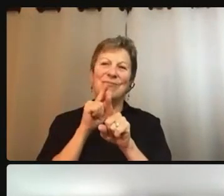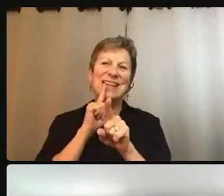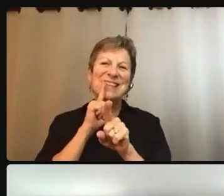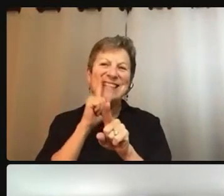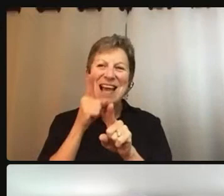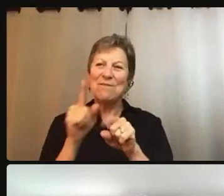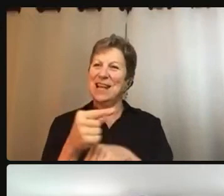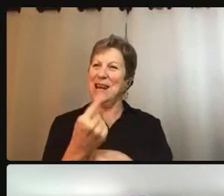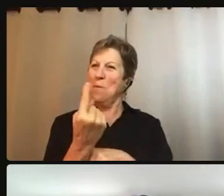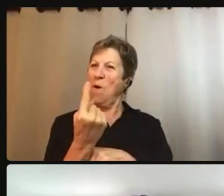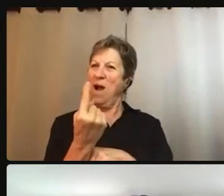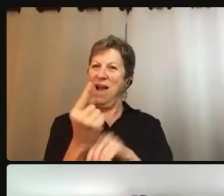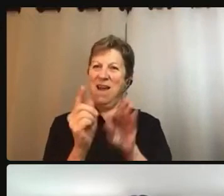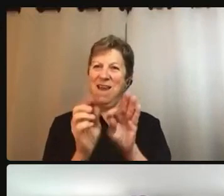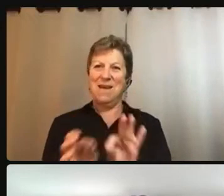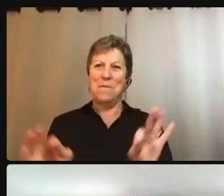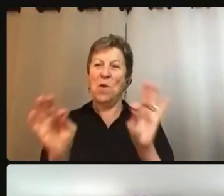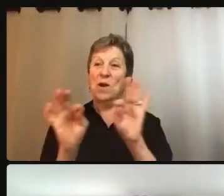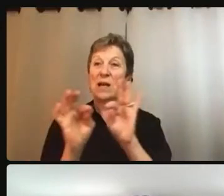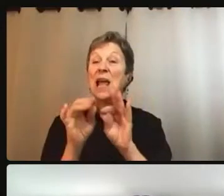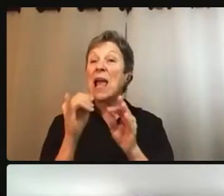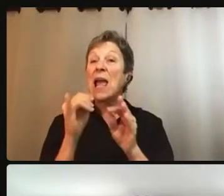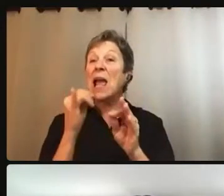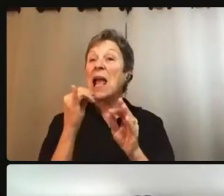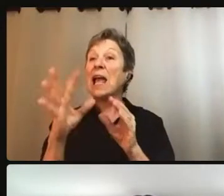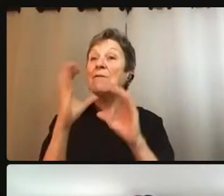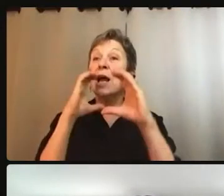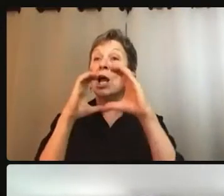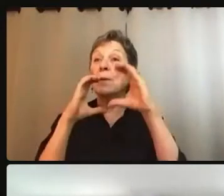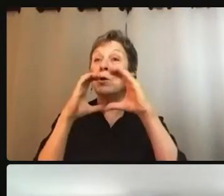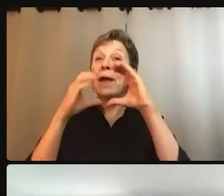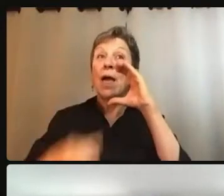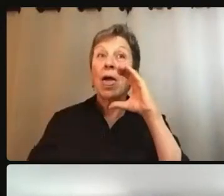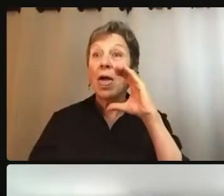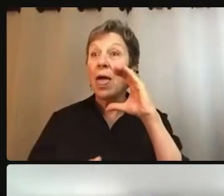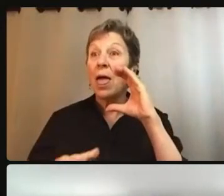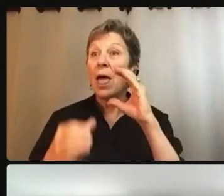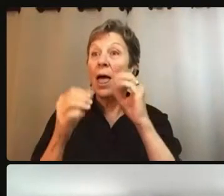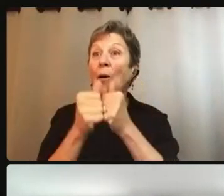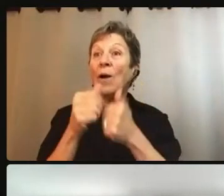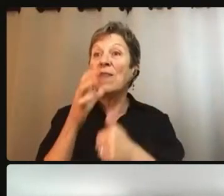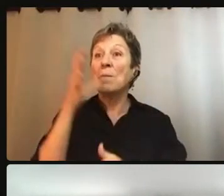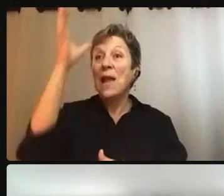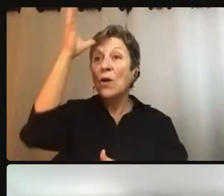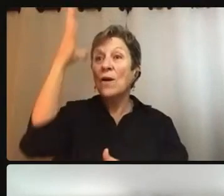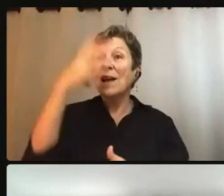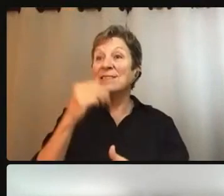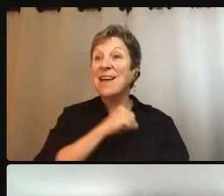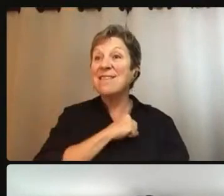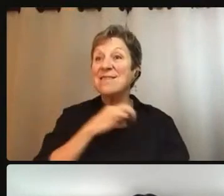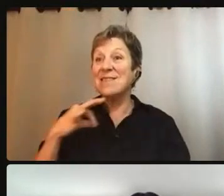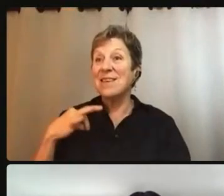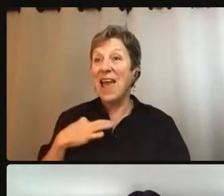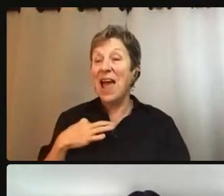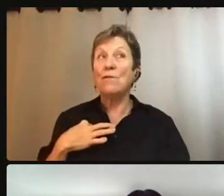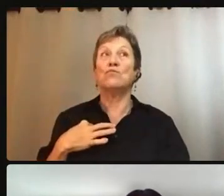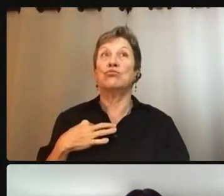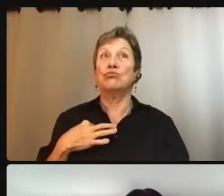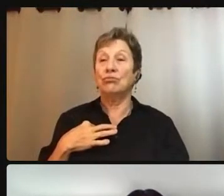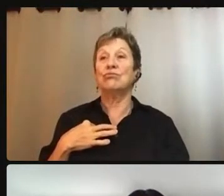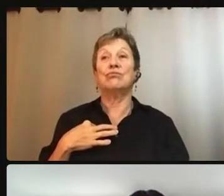COMMUNICATION IS DEFINITELY ONE